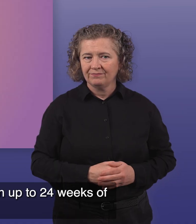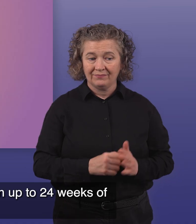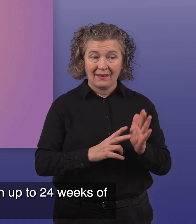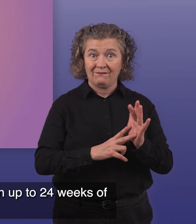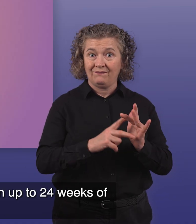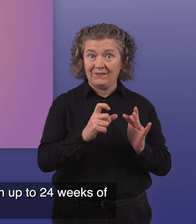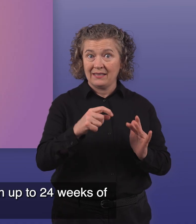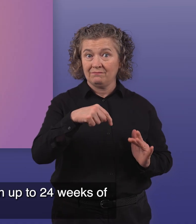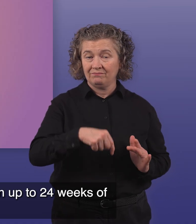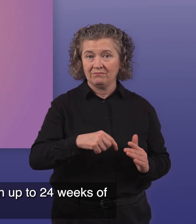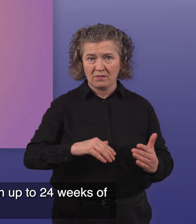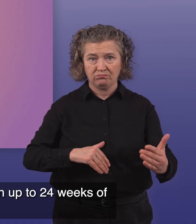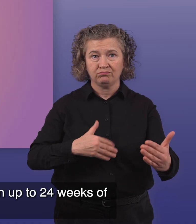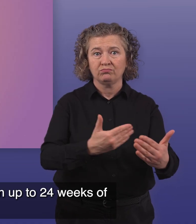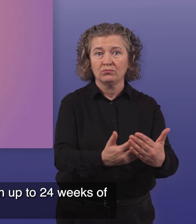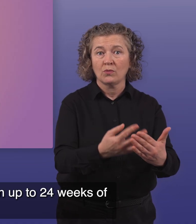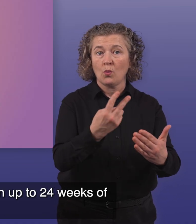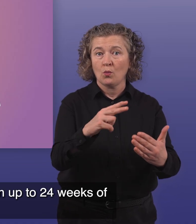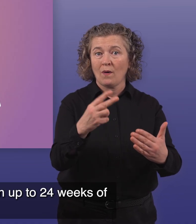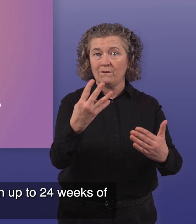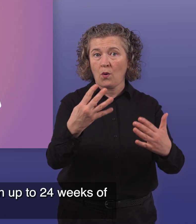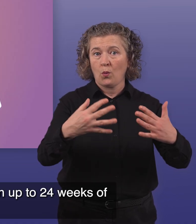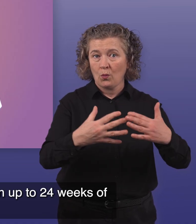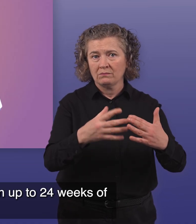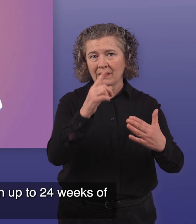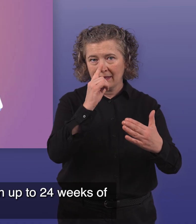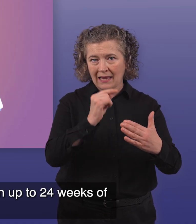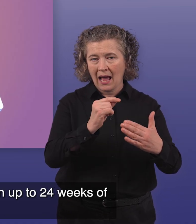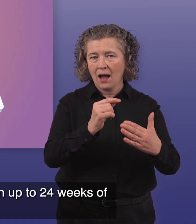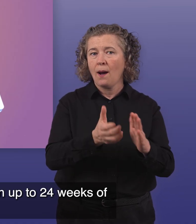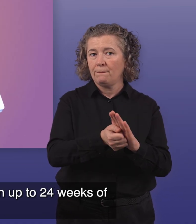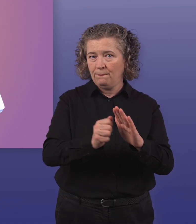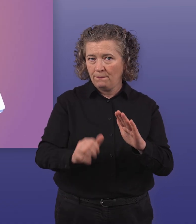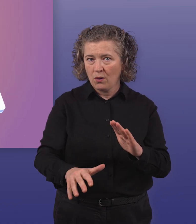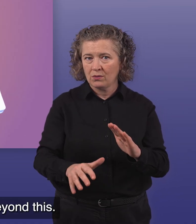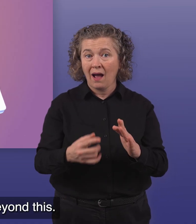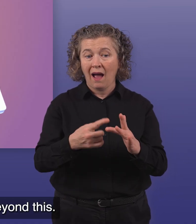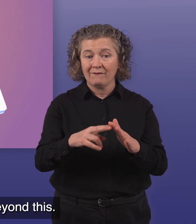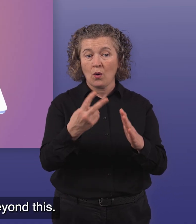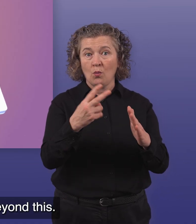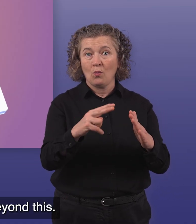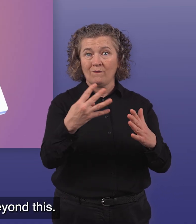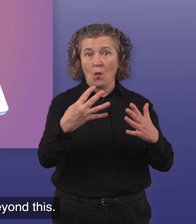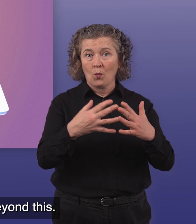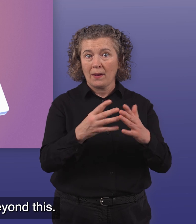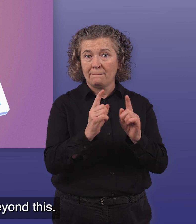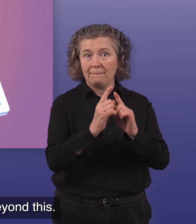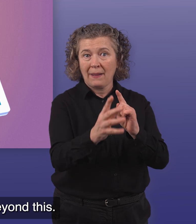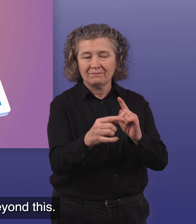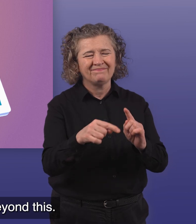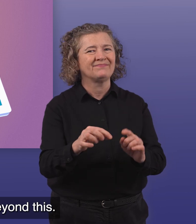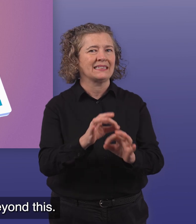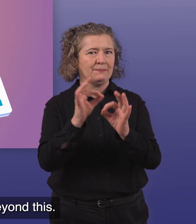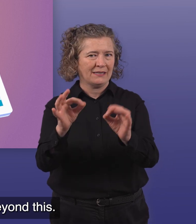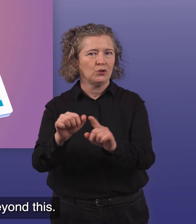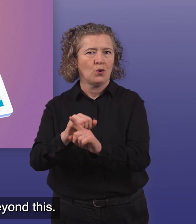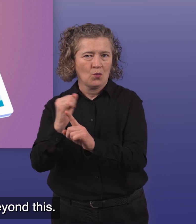In Victoria, you can have an abortion up to 24 weeks of pregnancy and in certain situations beyond this.